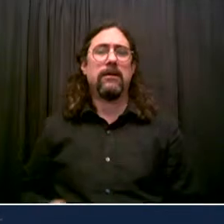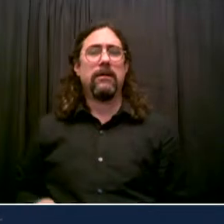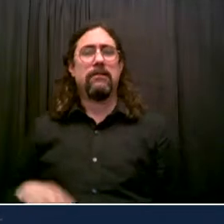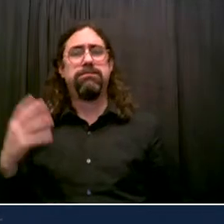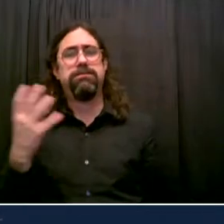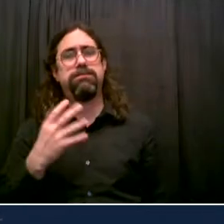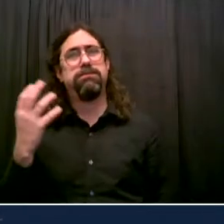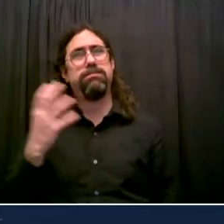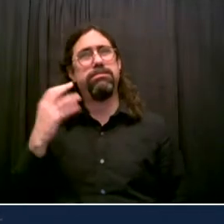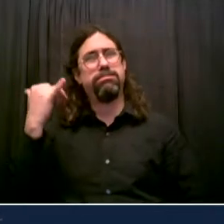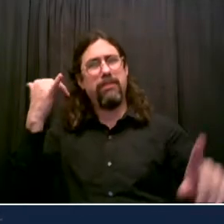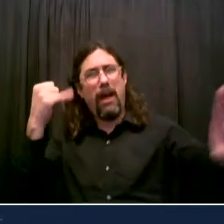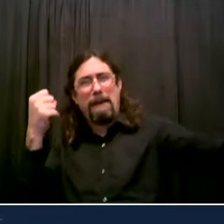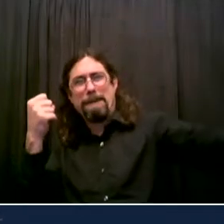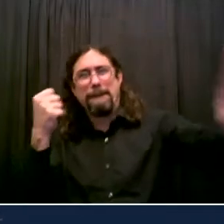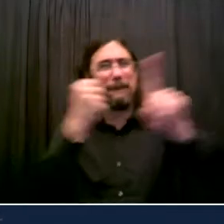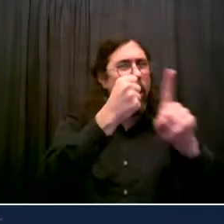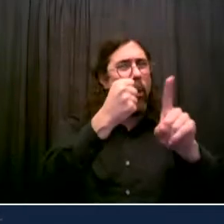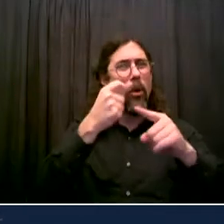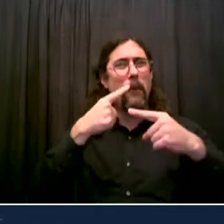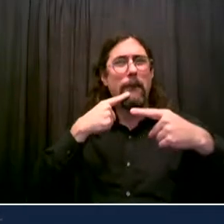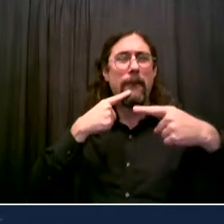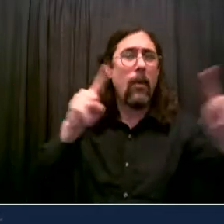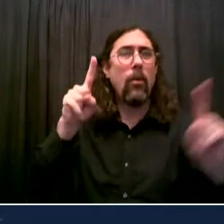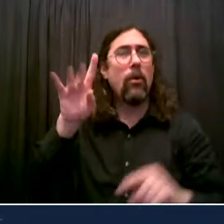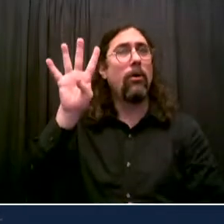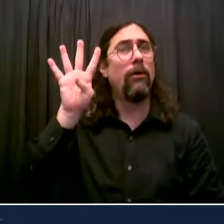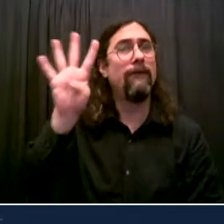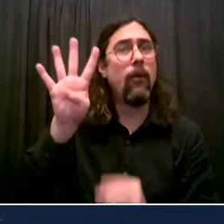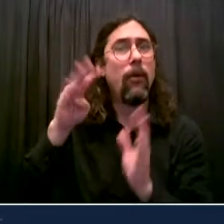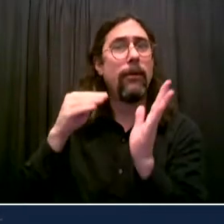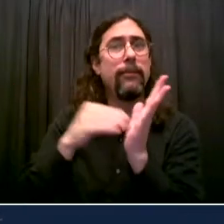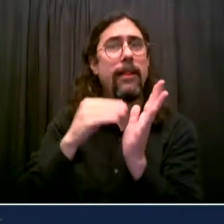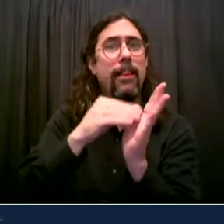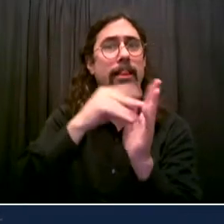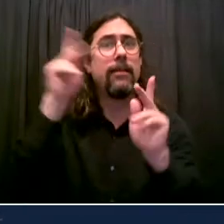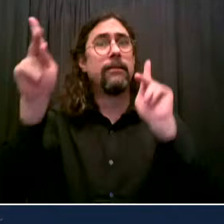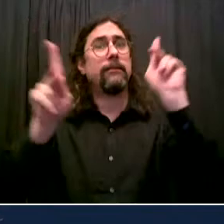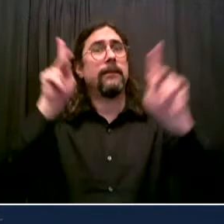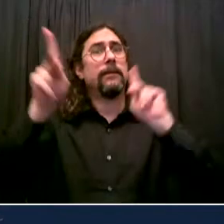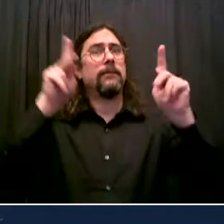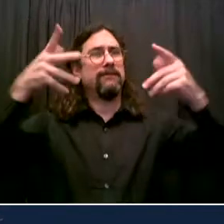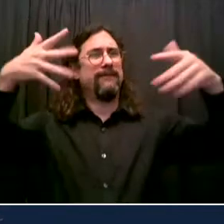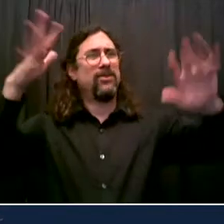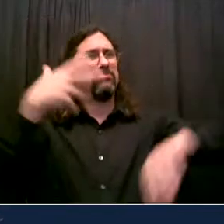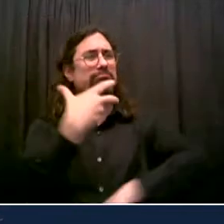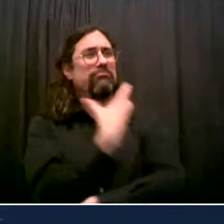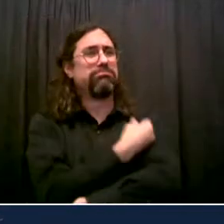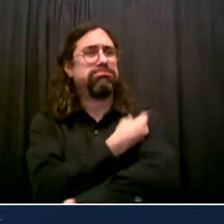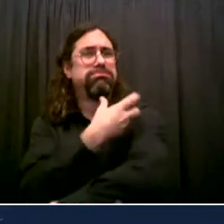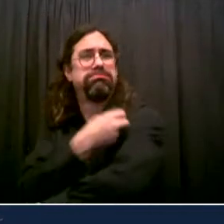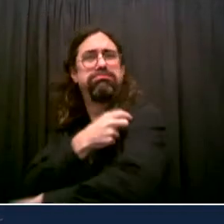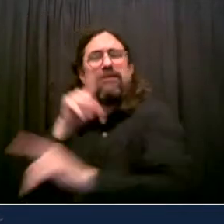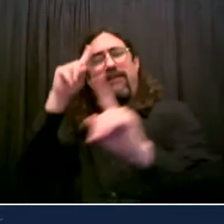PARTNERS OUTH TE REWITH THE HOSPITAL CLINICS AND COMMUNITY- BEASD ORGANIZIATOAND EVERYONE. WE HAVE AN IMPORTANT MILESTONE